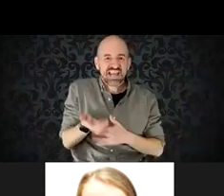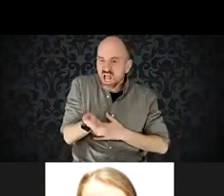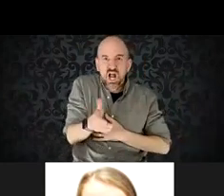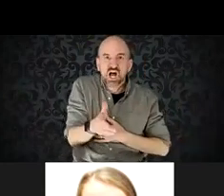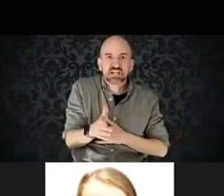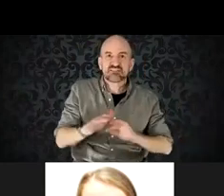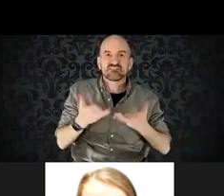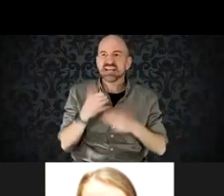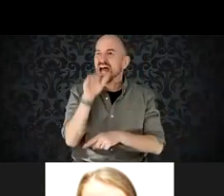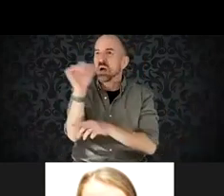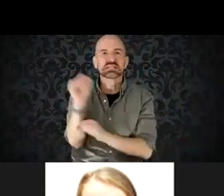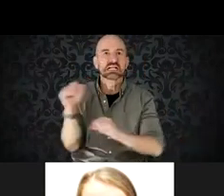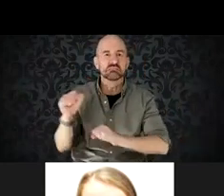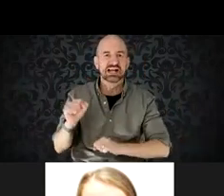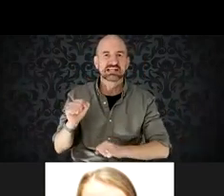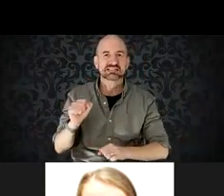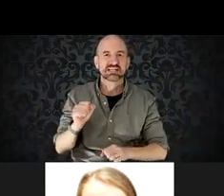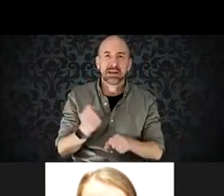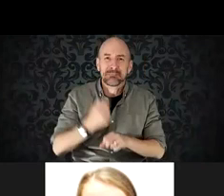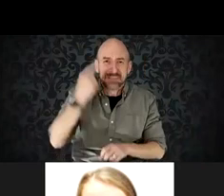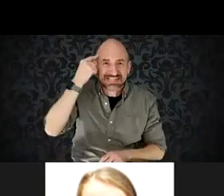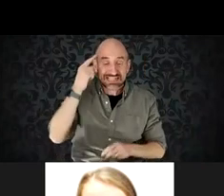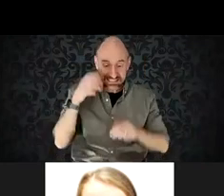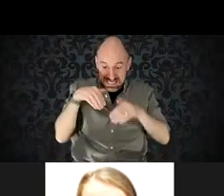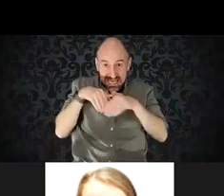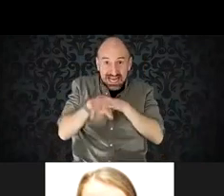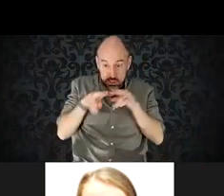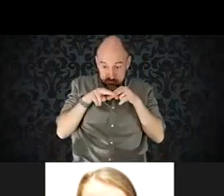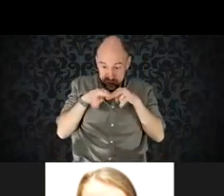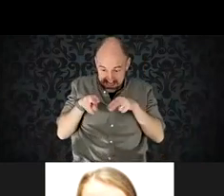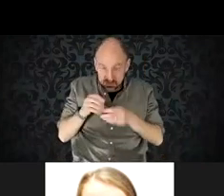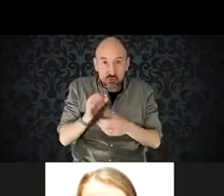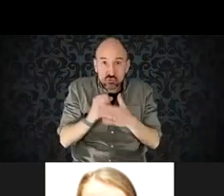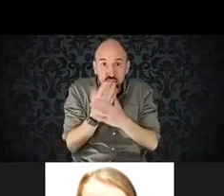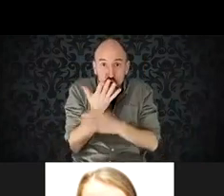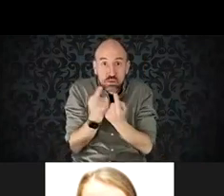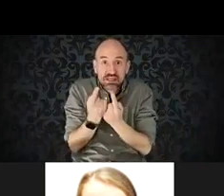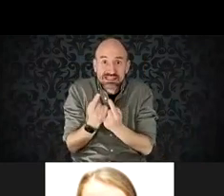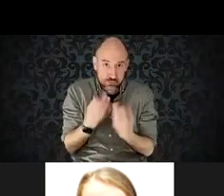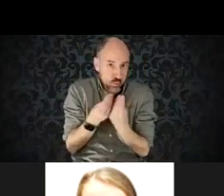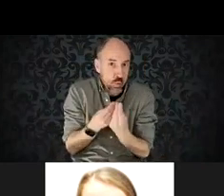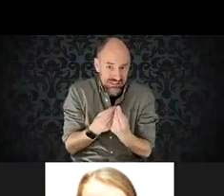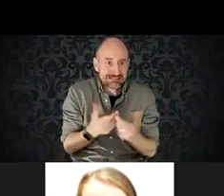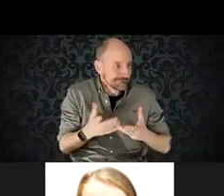with more of us living in apartments, retirement villages, social housing, and townhouses, with small or no outdoor space,